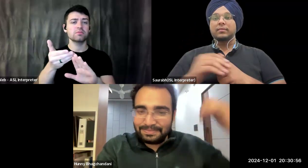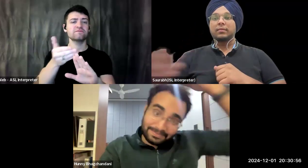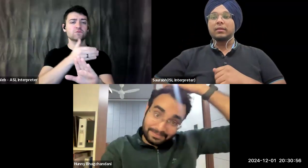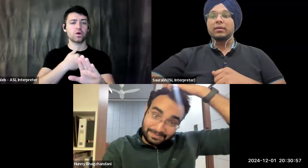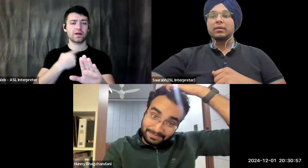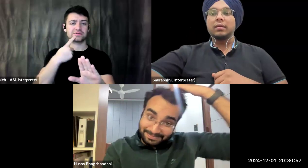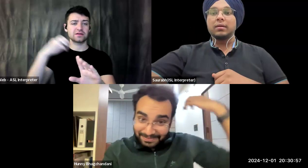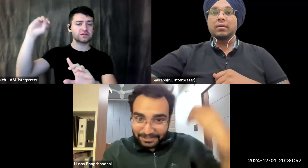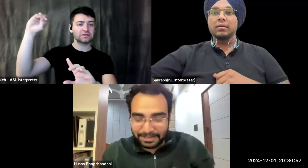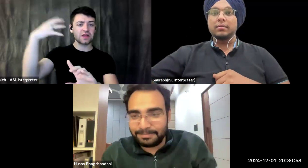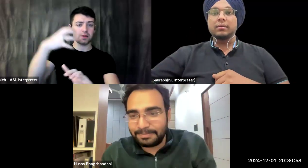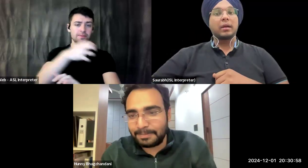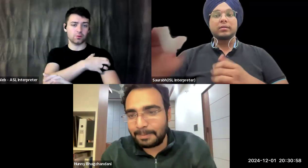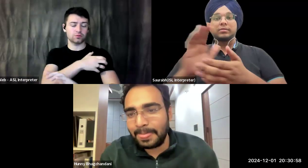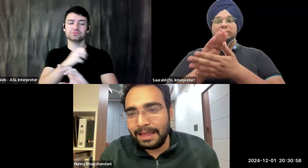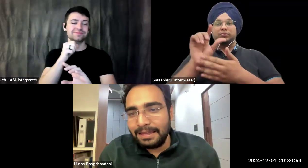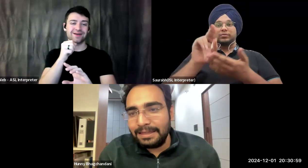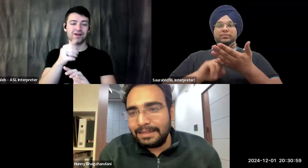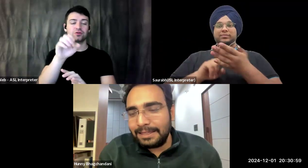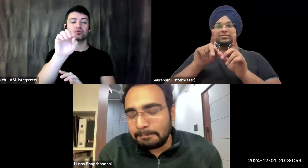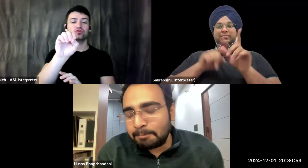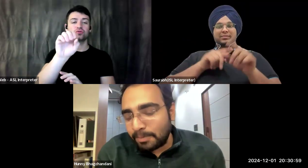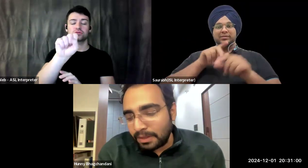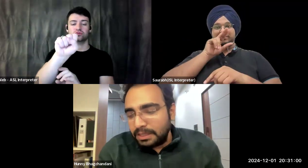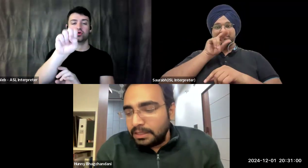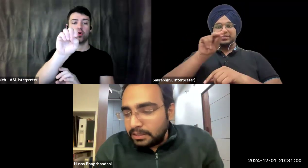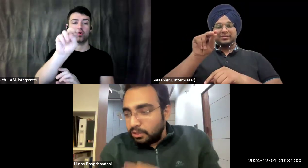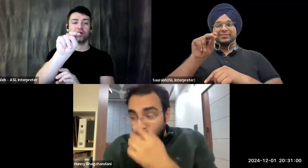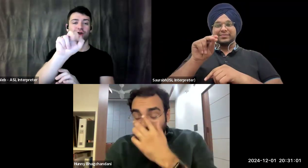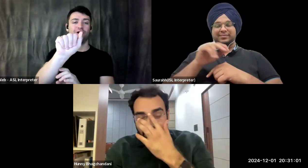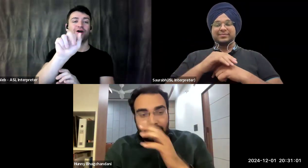[Geri speaking] Go ahead, Hunny. [Hunny speaking] Yeah. So…